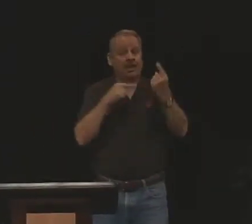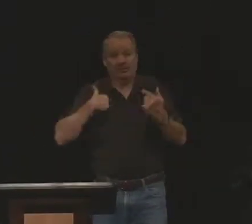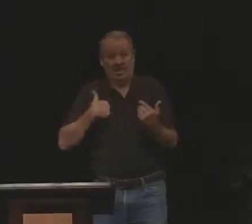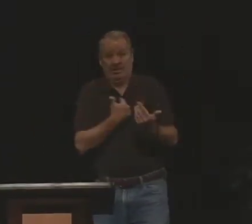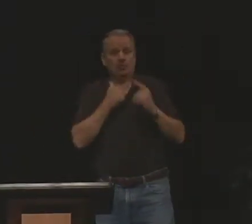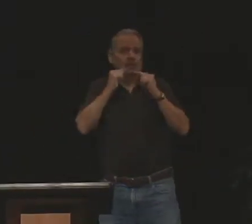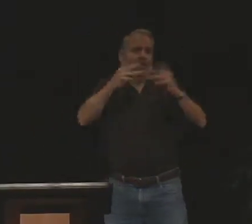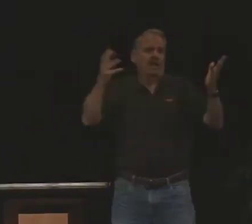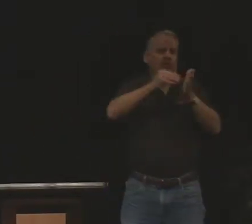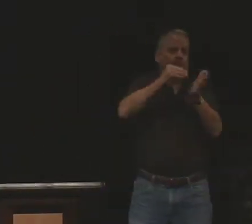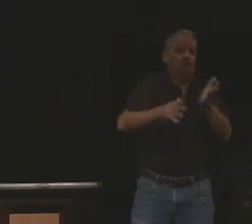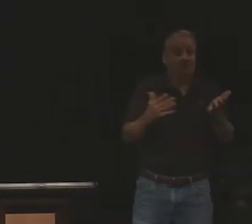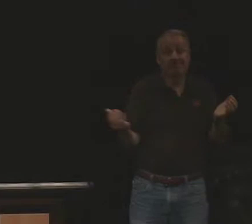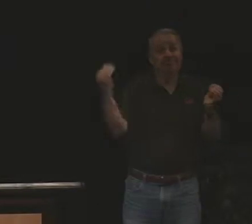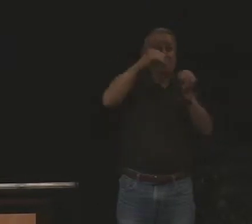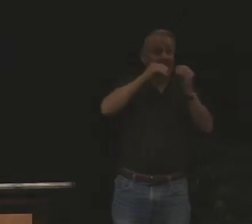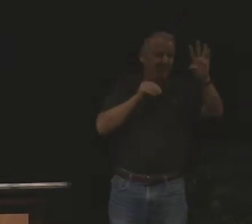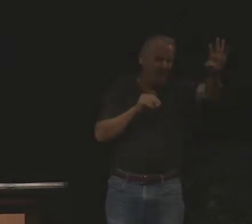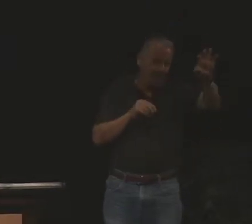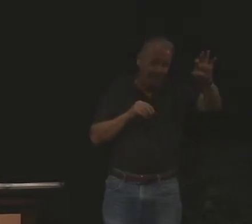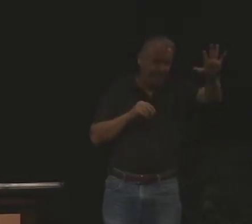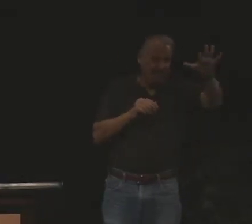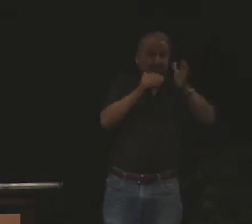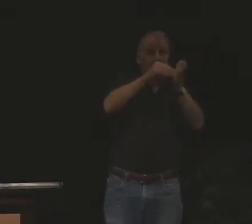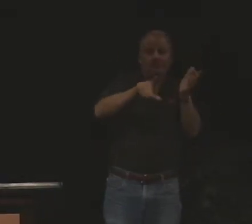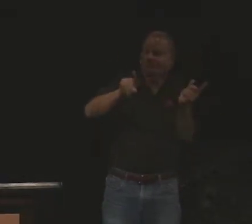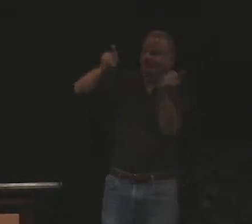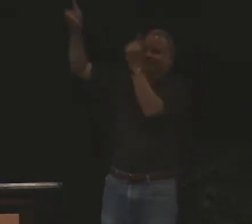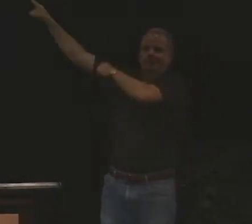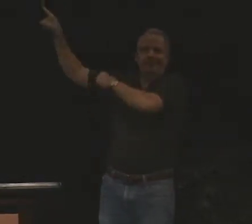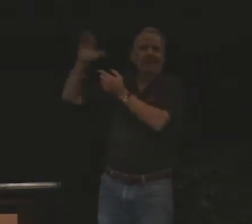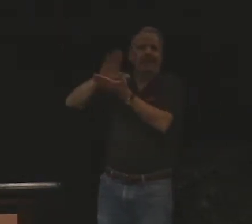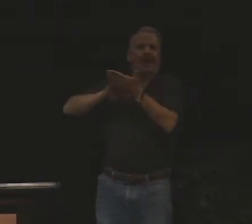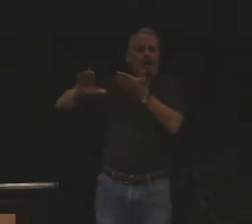This is a great tool for tutoring. You know, we do a tremendous amount of tutoring.